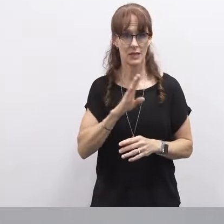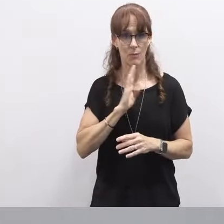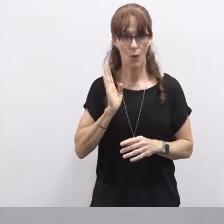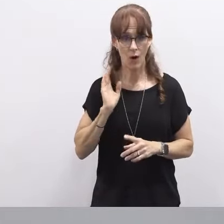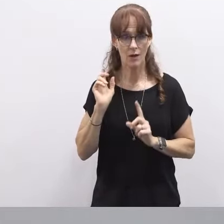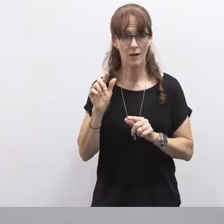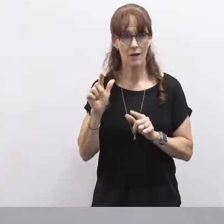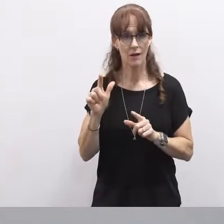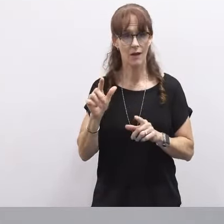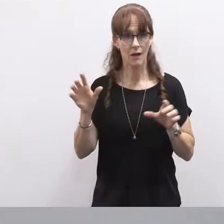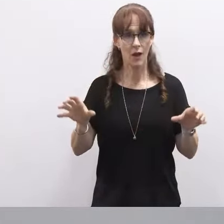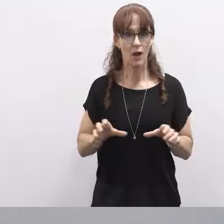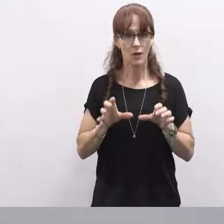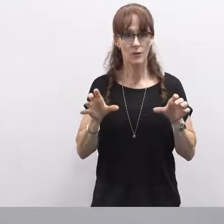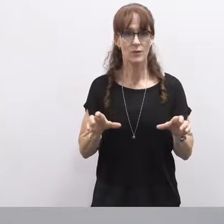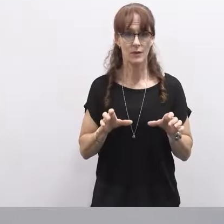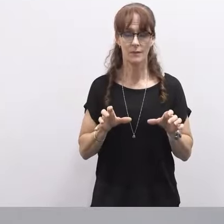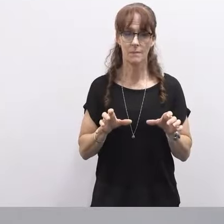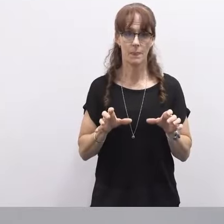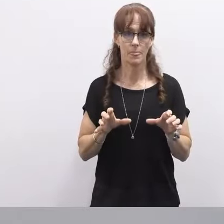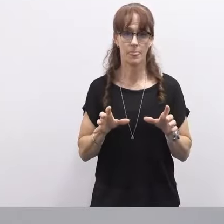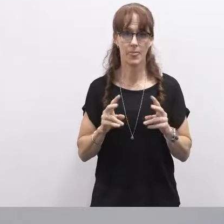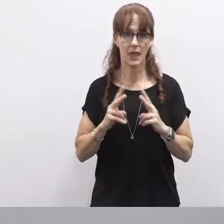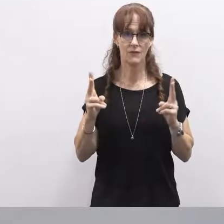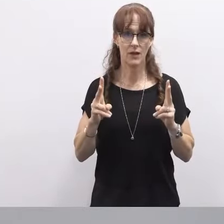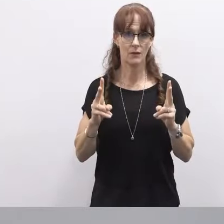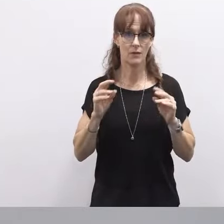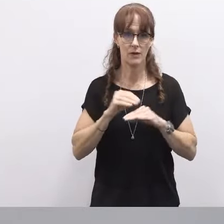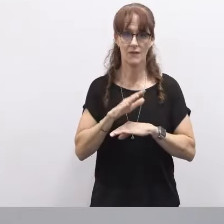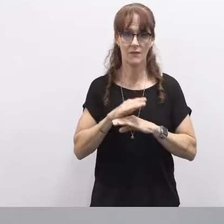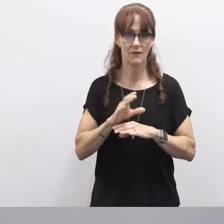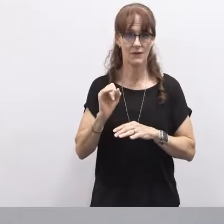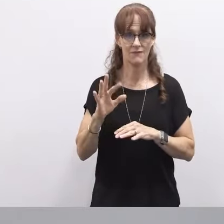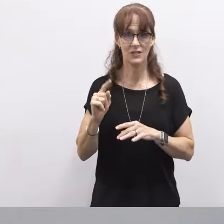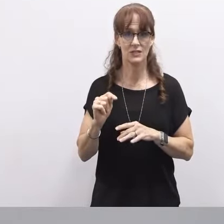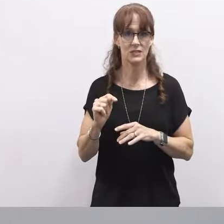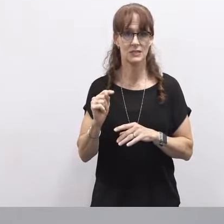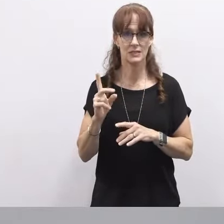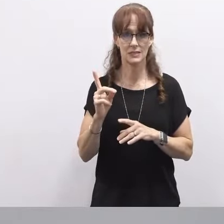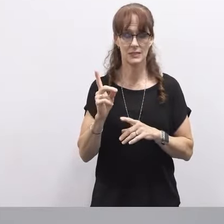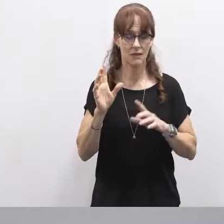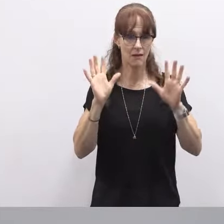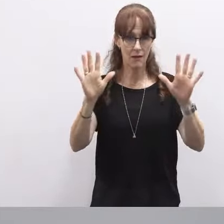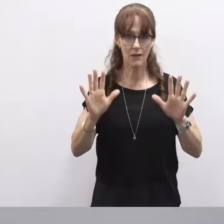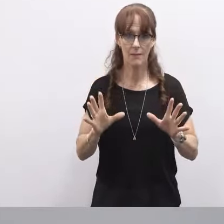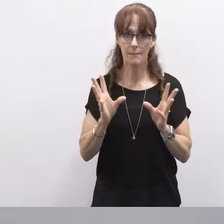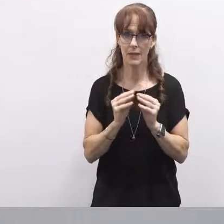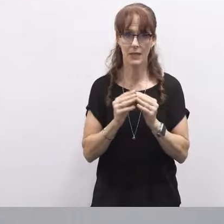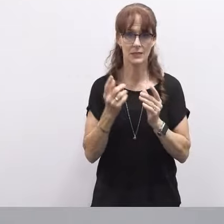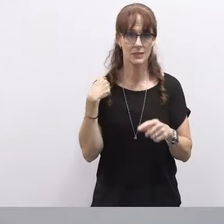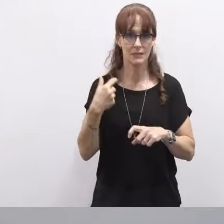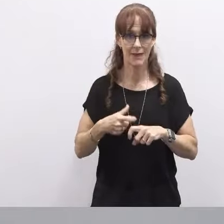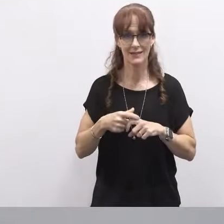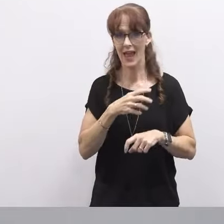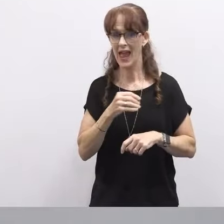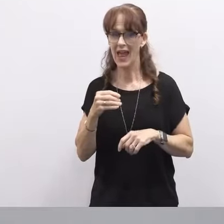and are conducting very effective, efficient, dynamic meetings in Spanish and English.